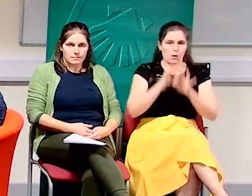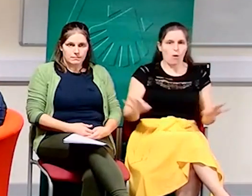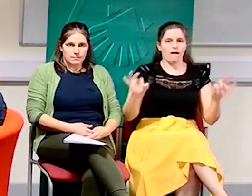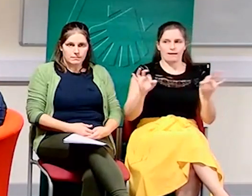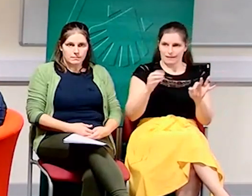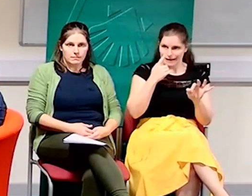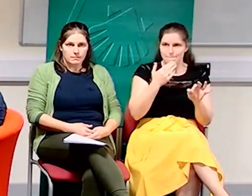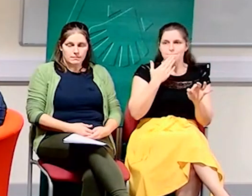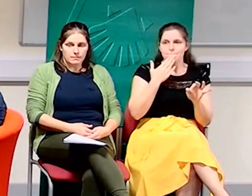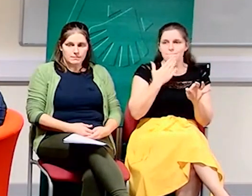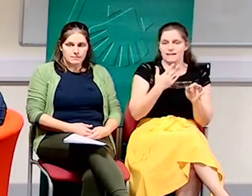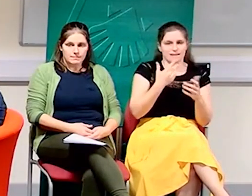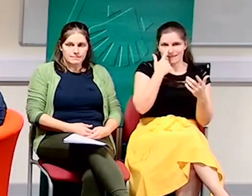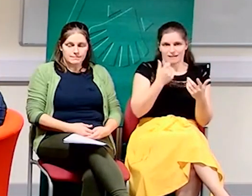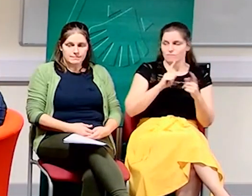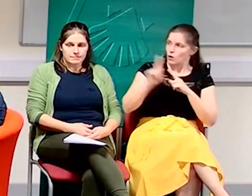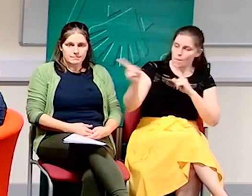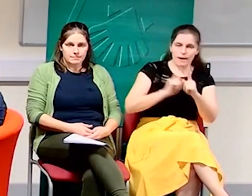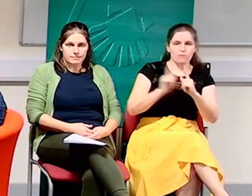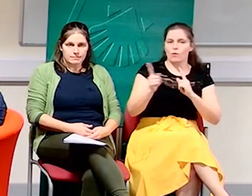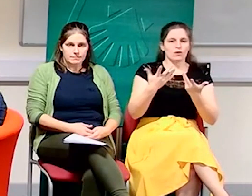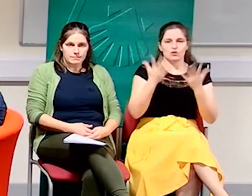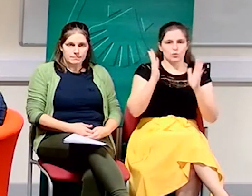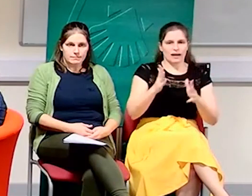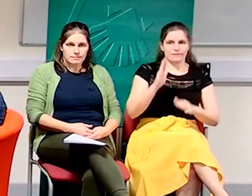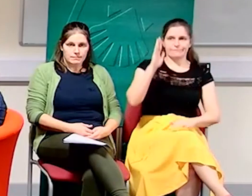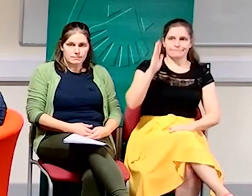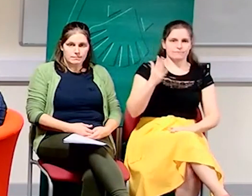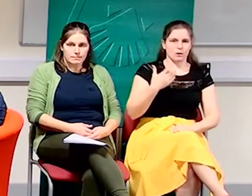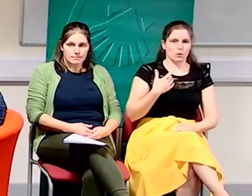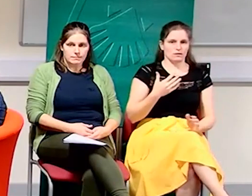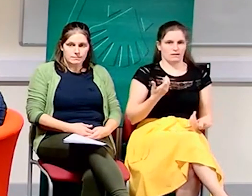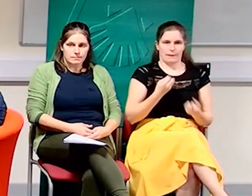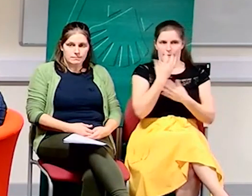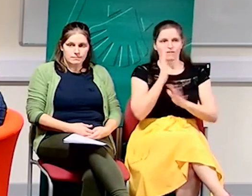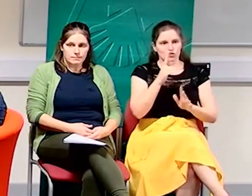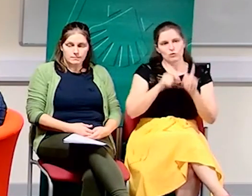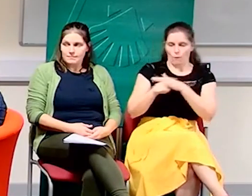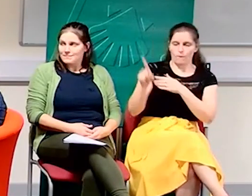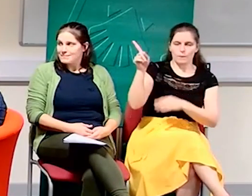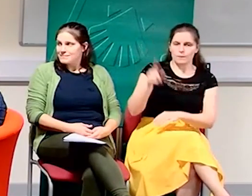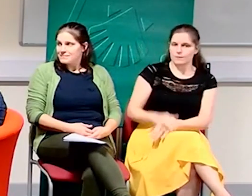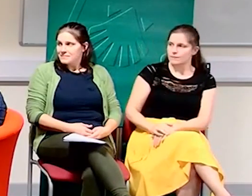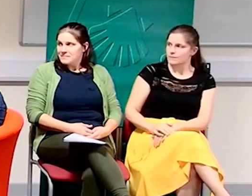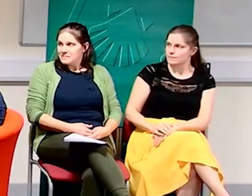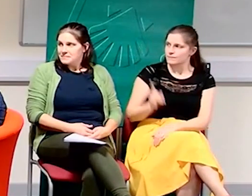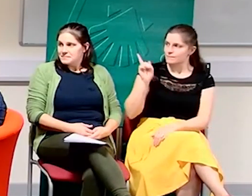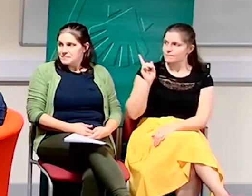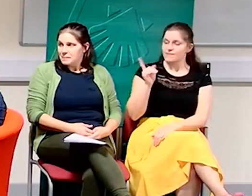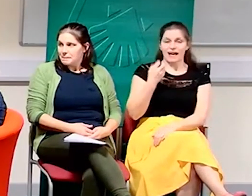do feel free to come and go as you see fit and as appropriate uh we're joined tonight by our two BSL